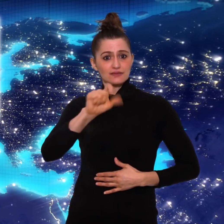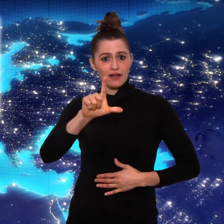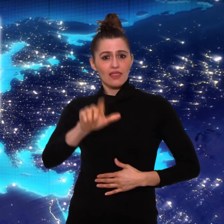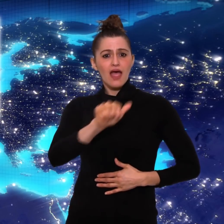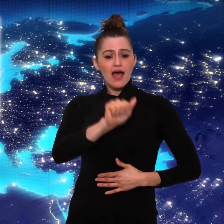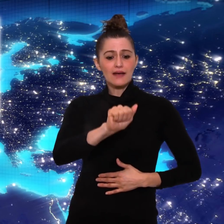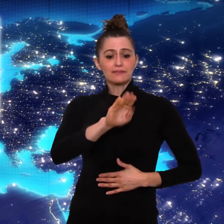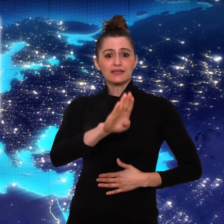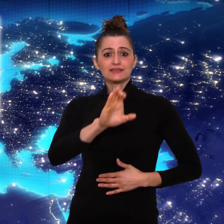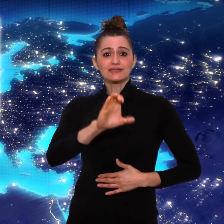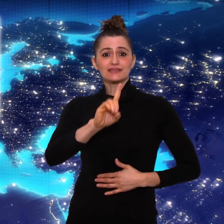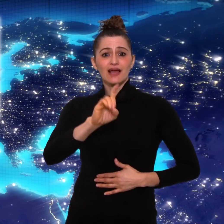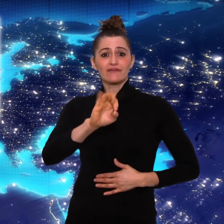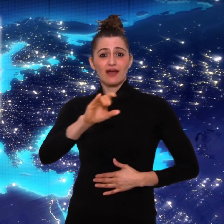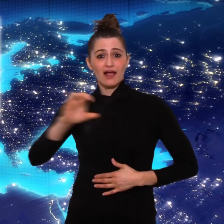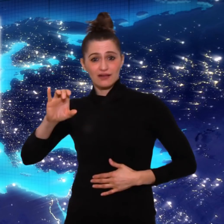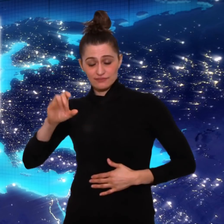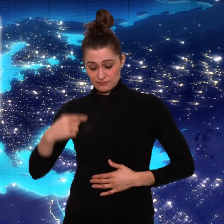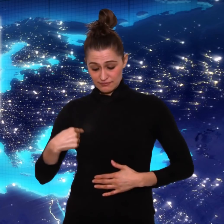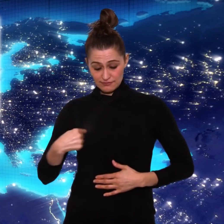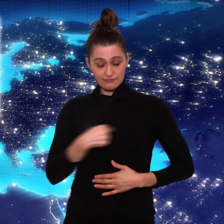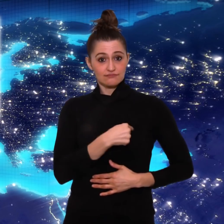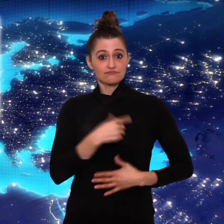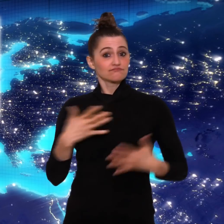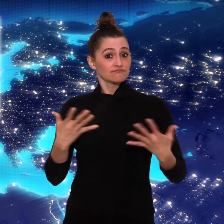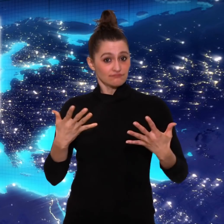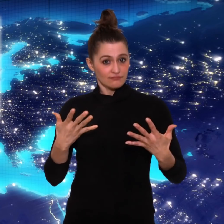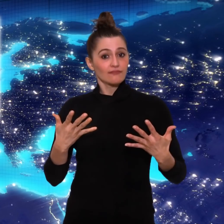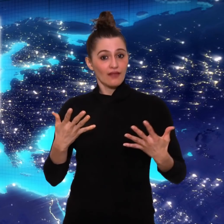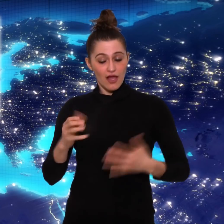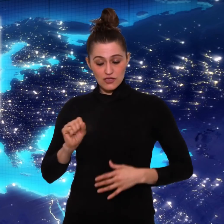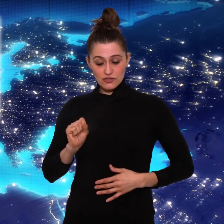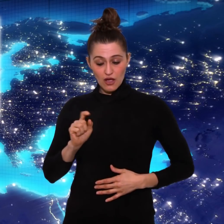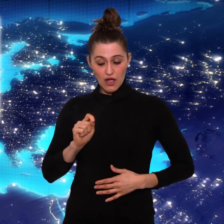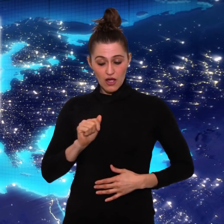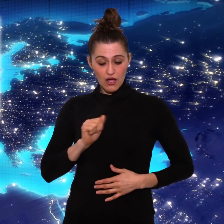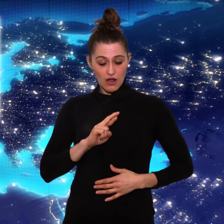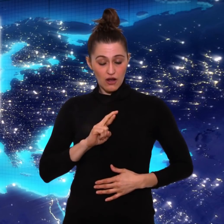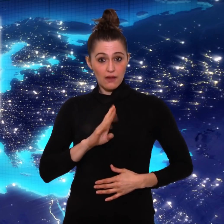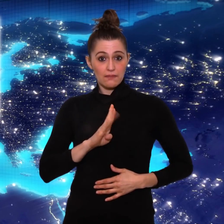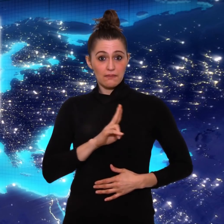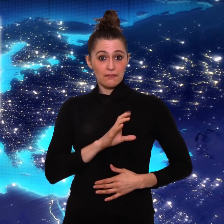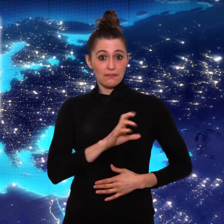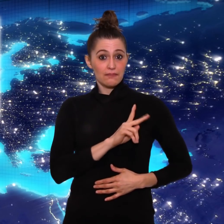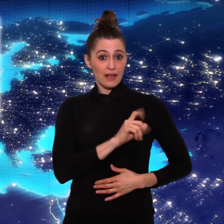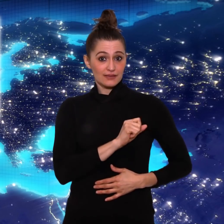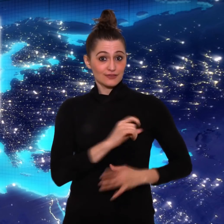employees wore green aprons with